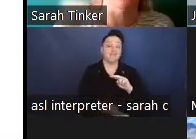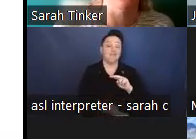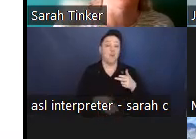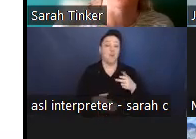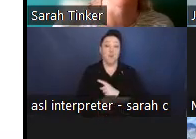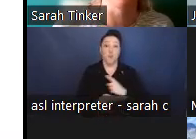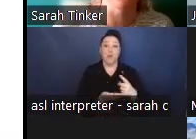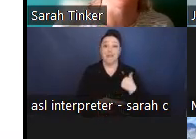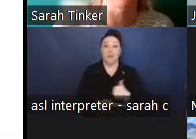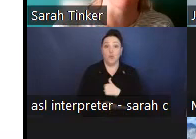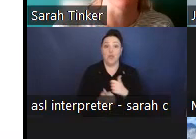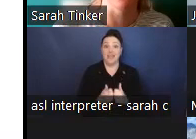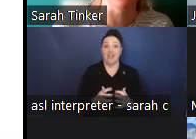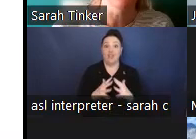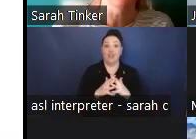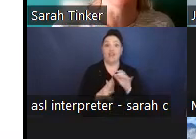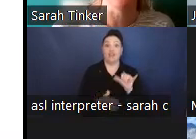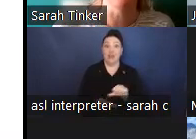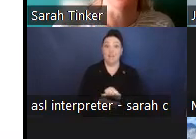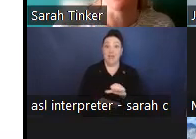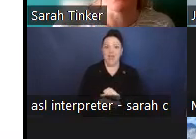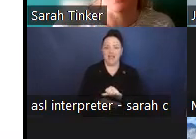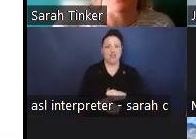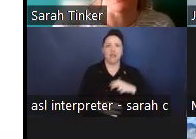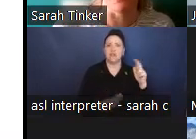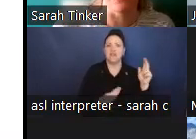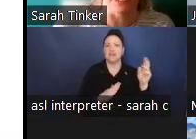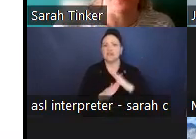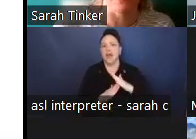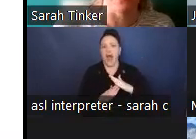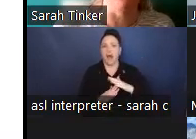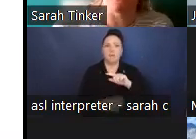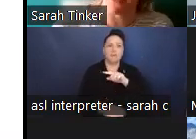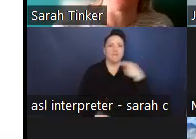So it gets a tremendous amount of traffic. As you all know that's how people connect to get benefits